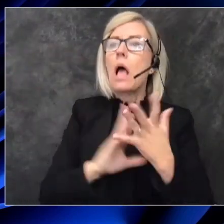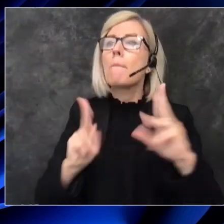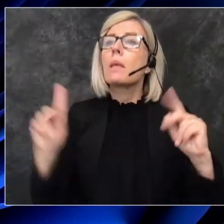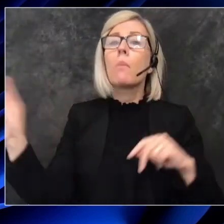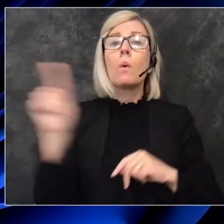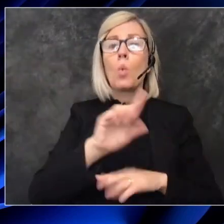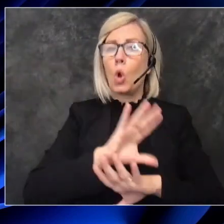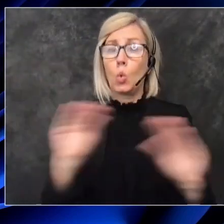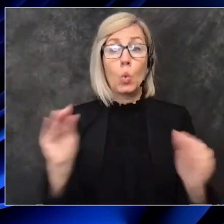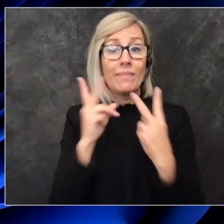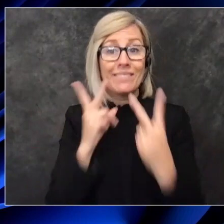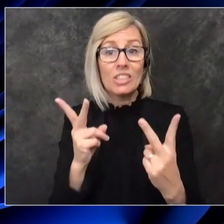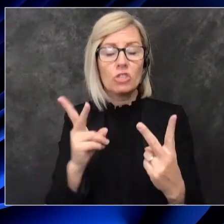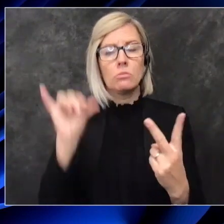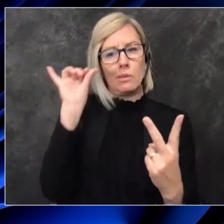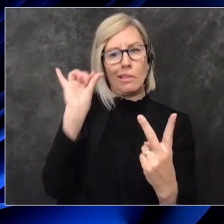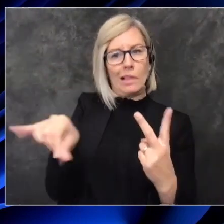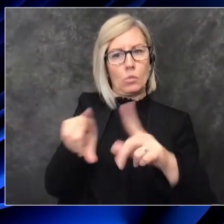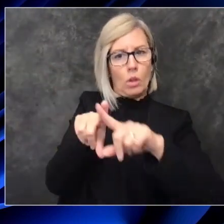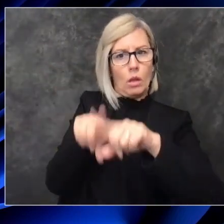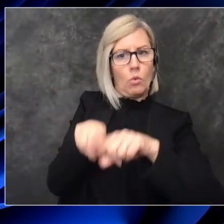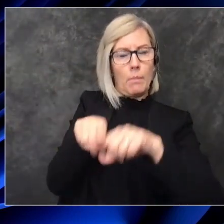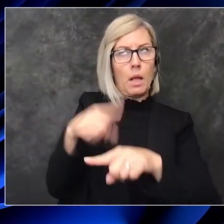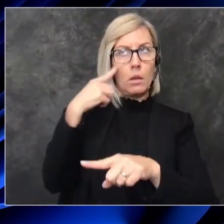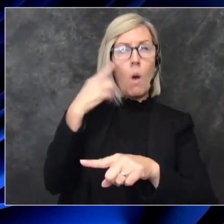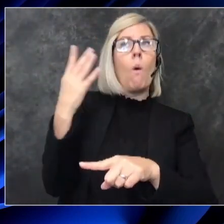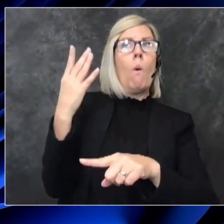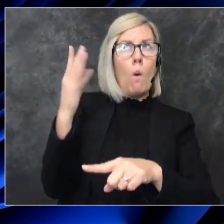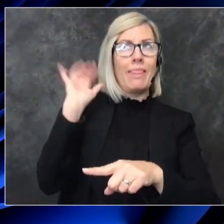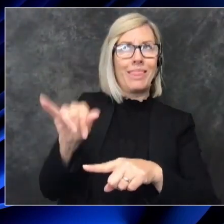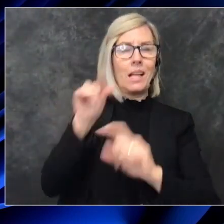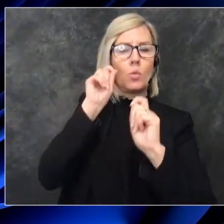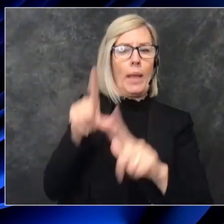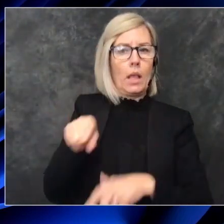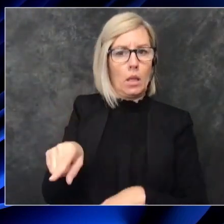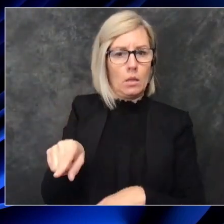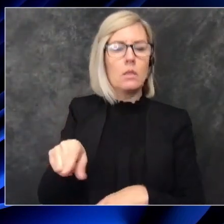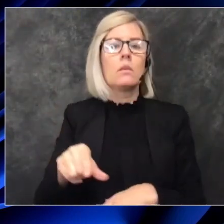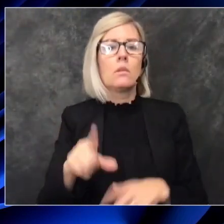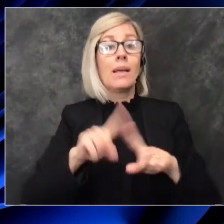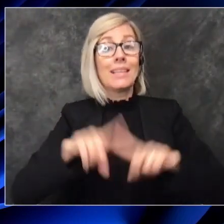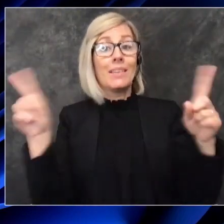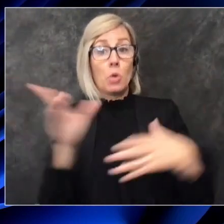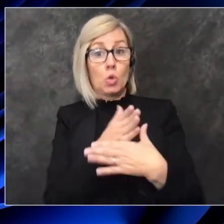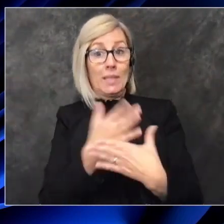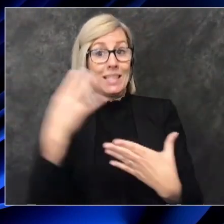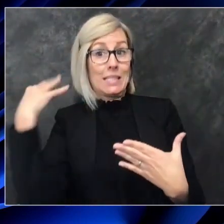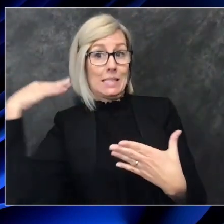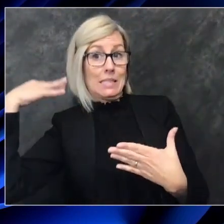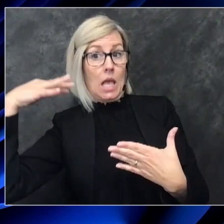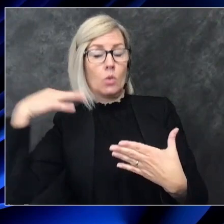that's what they rely on. To know that the computer is awake, the difference between the sounds is that they will follow the